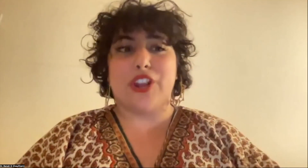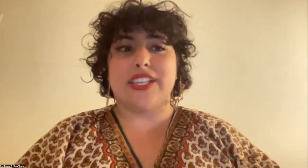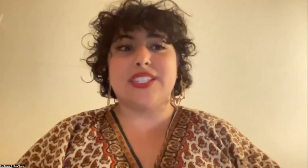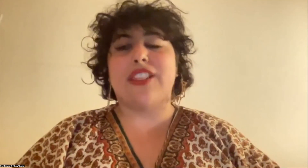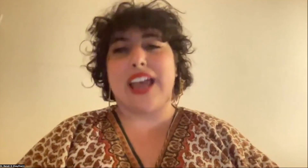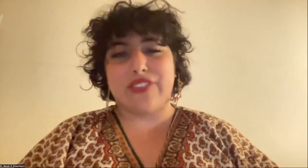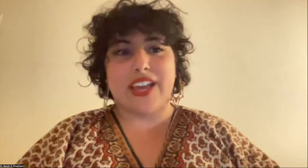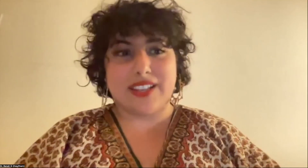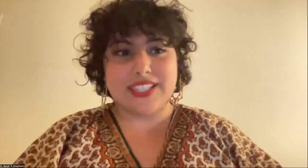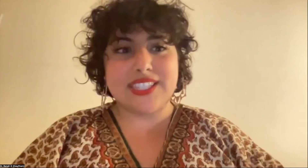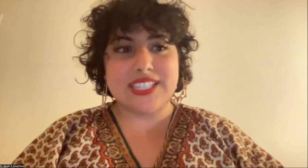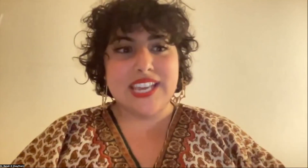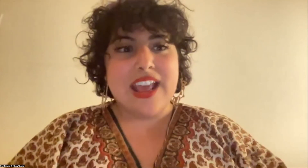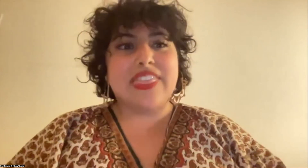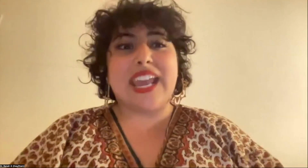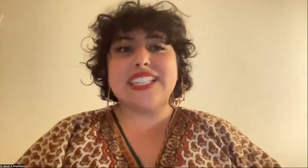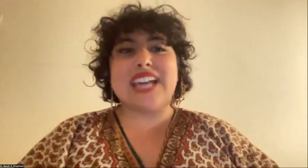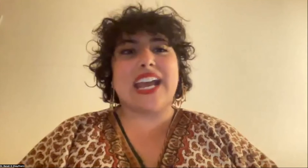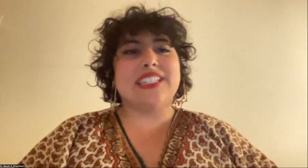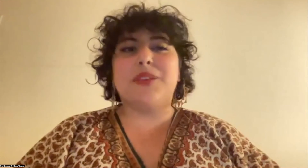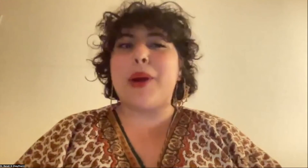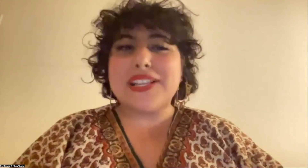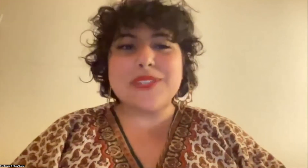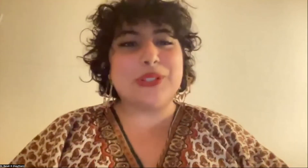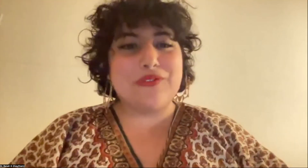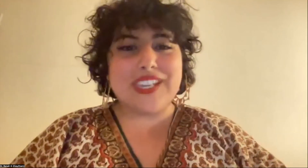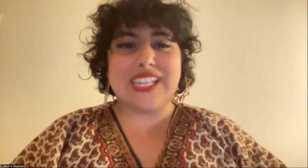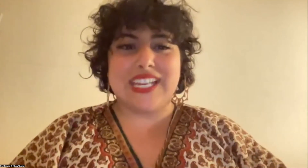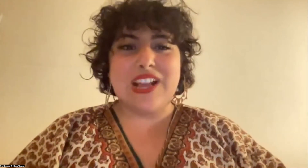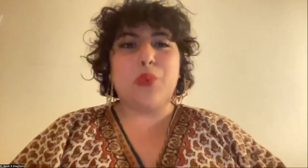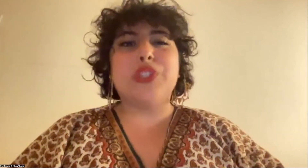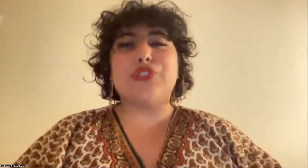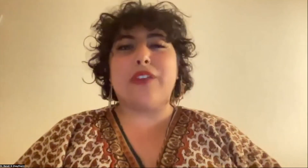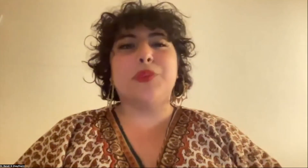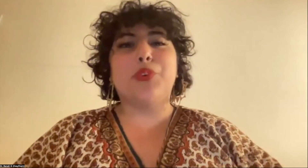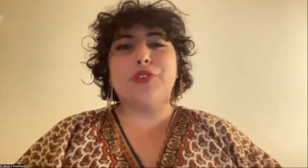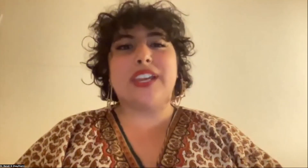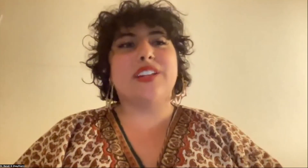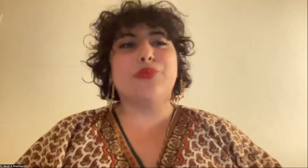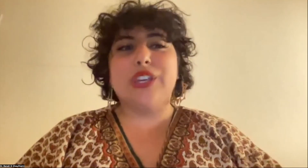Darkness are laughing at us. The night sky is an impossible infinity. We strive to prove that it is